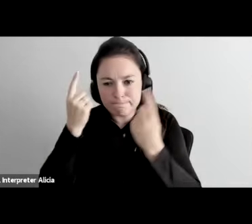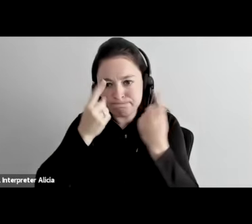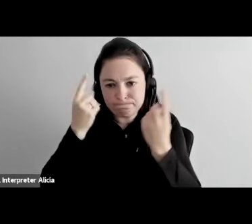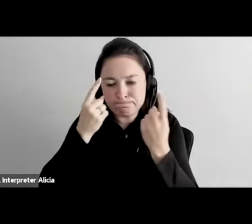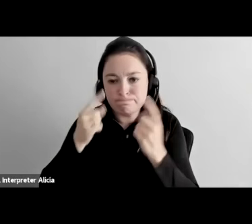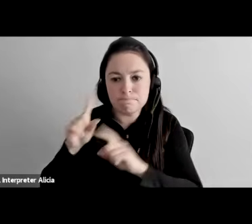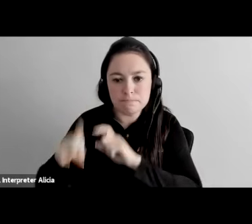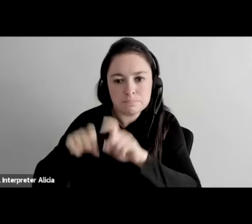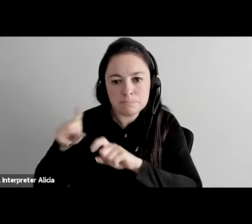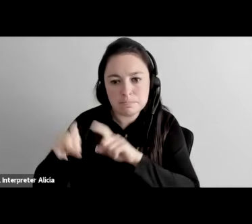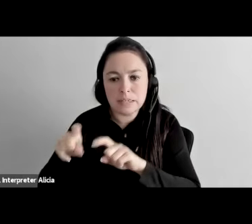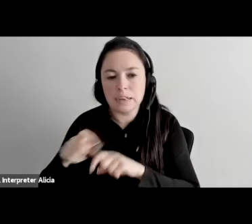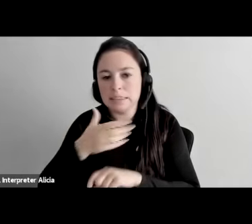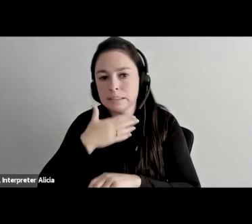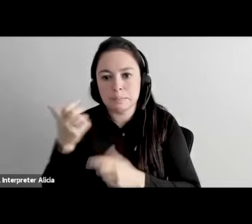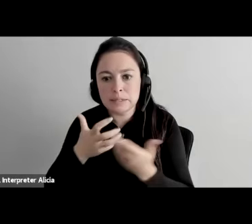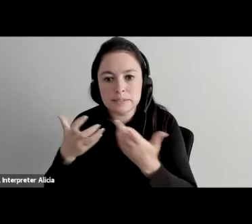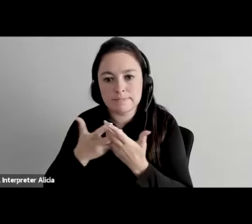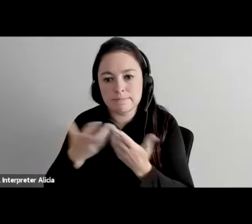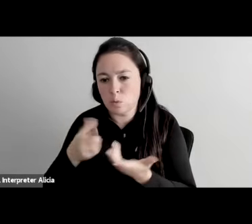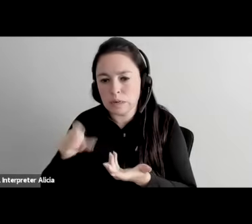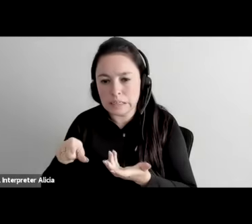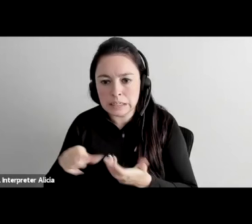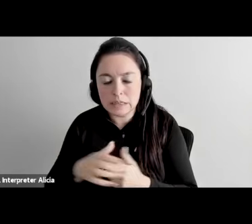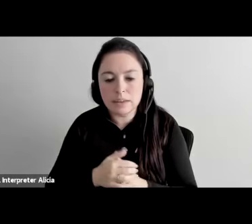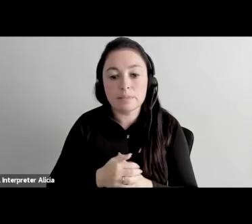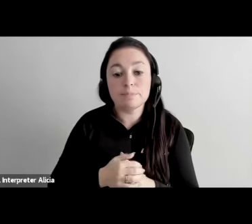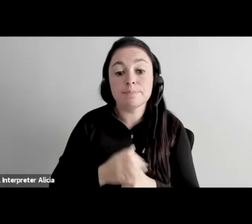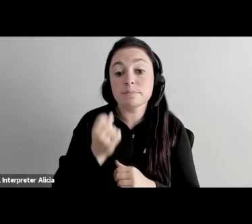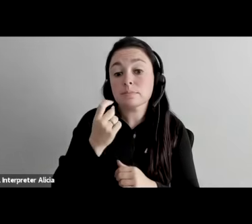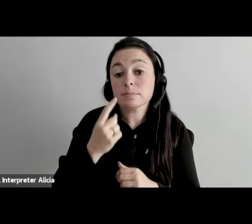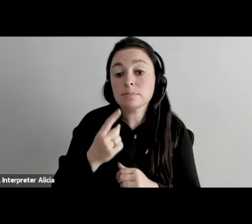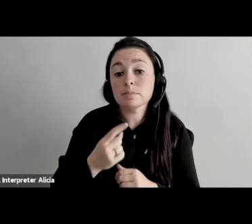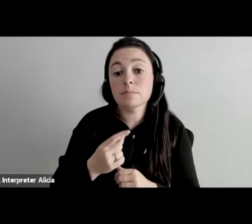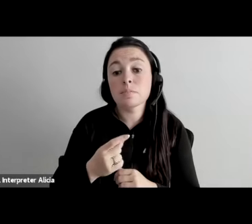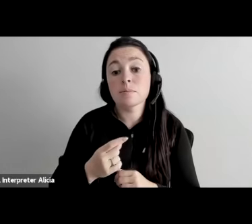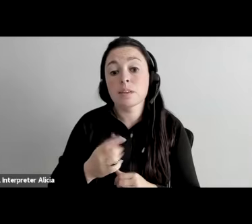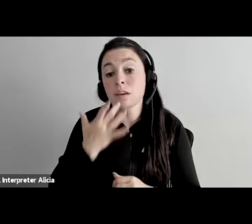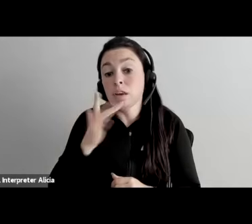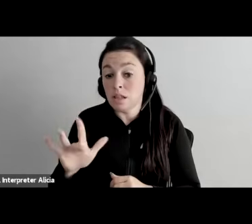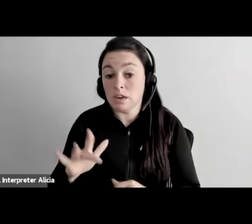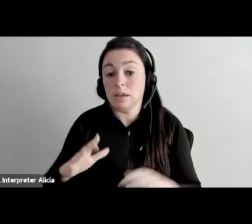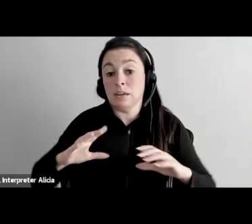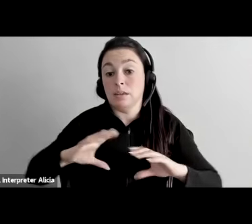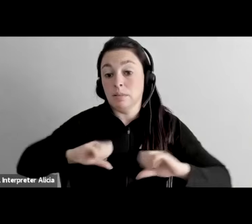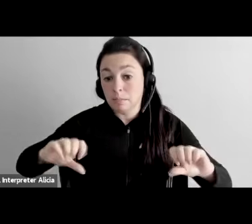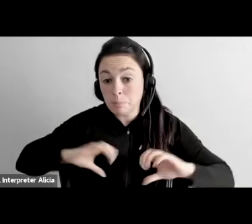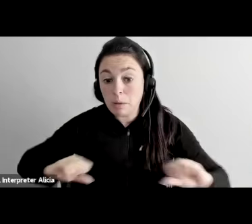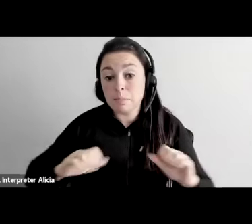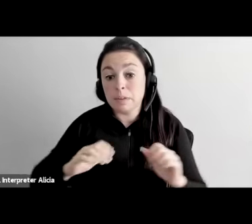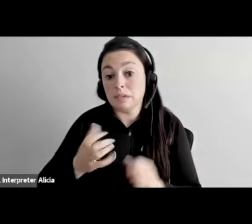My milk didn't dry up despite being under an incredible amount of stress, So as long as my body wanted to, I was going to keep going.